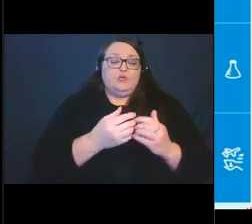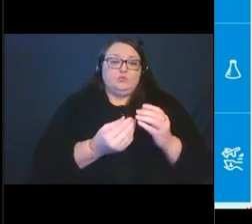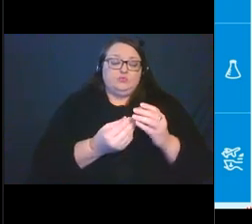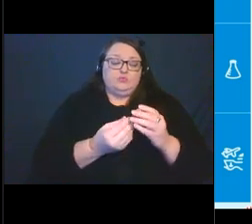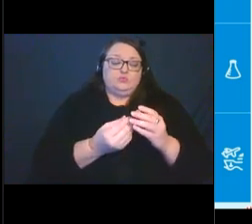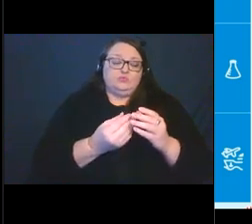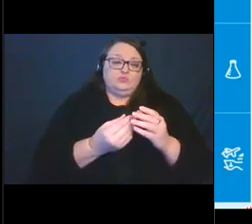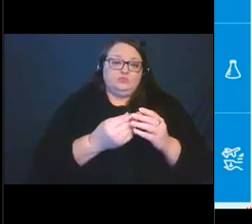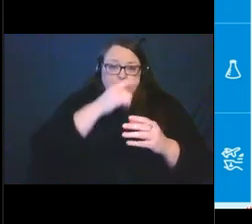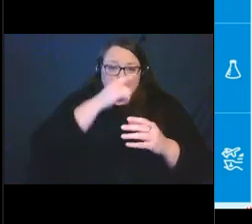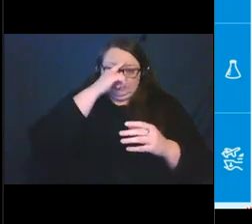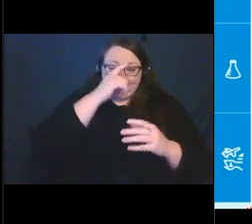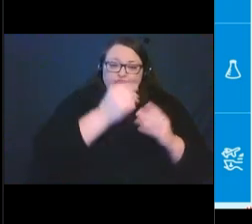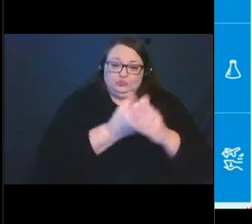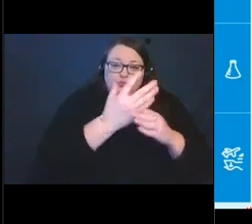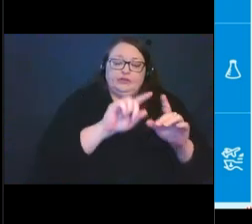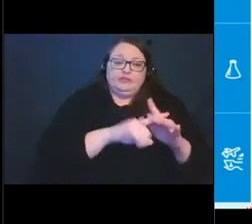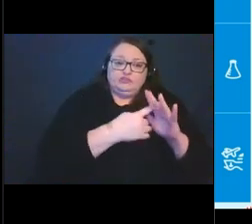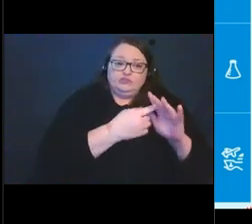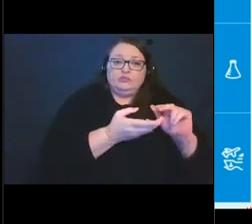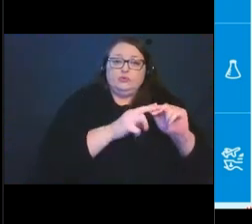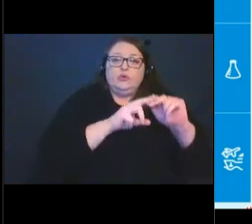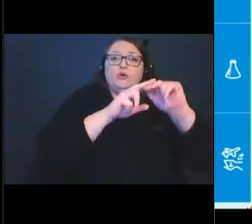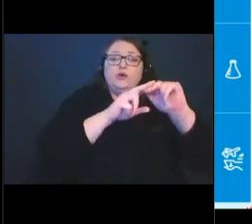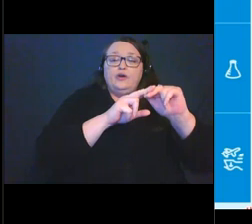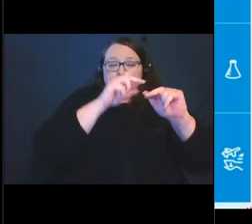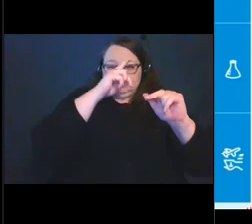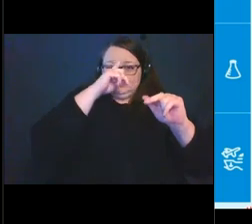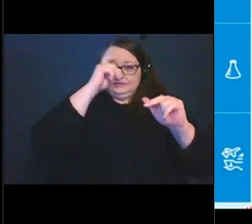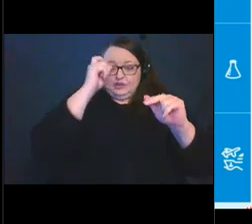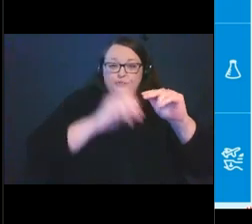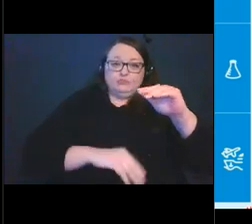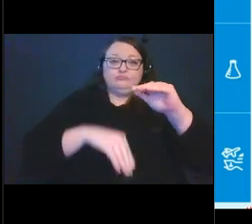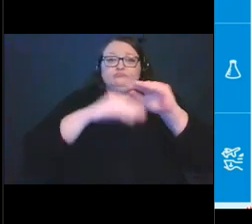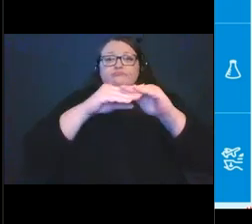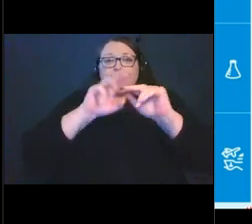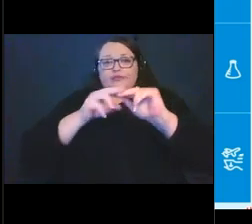the values, and even the curve shapes themselves, are very different throughout the year in order